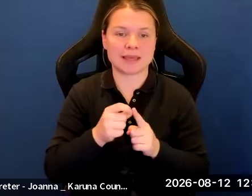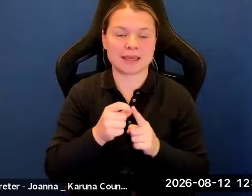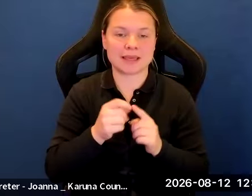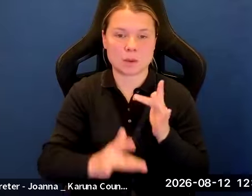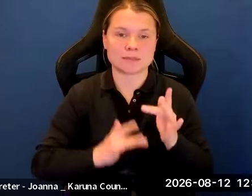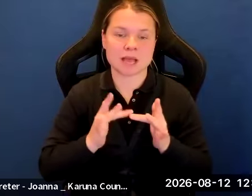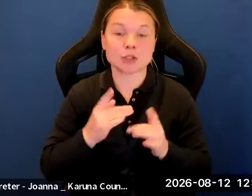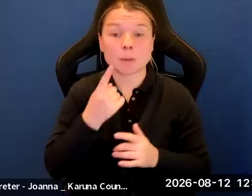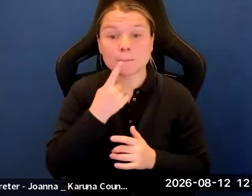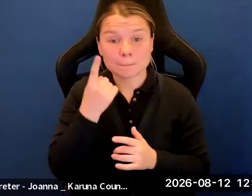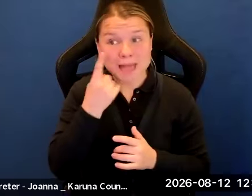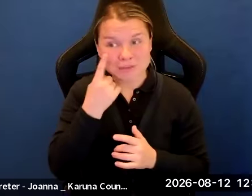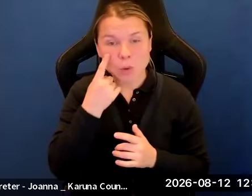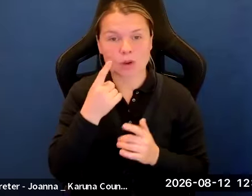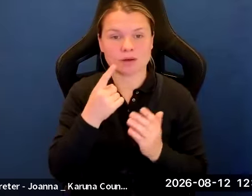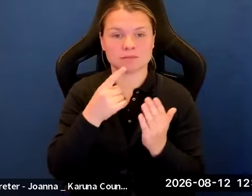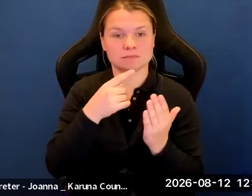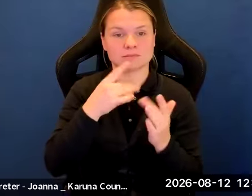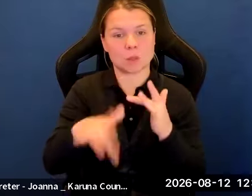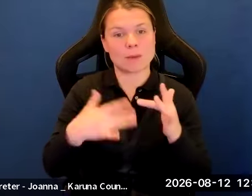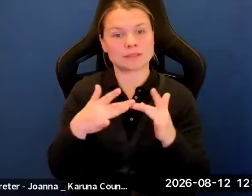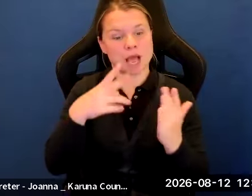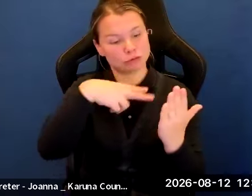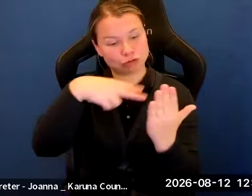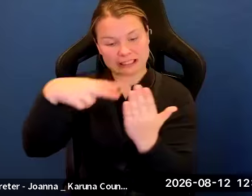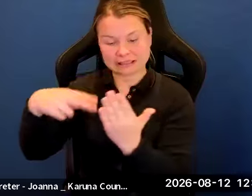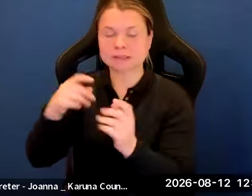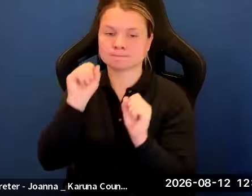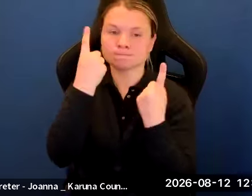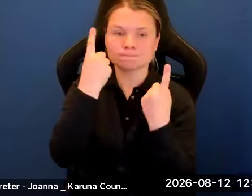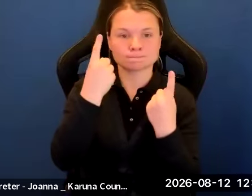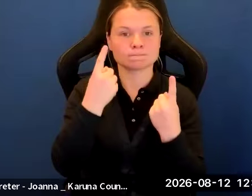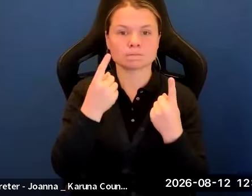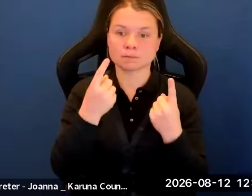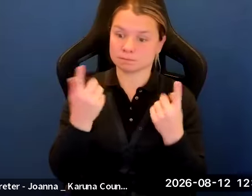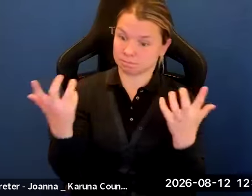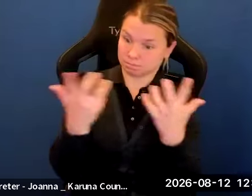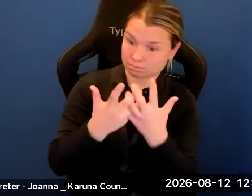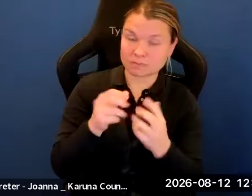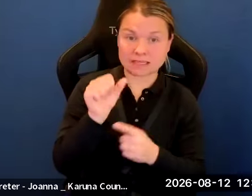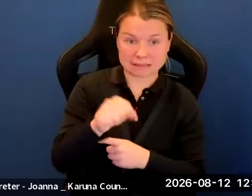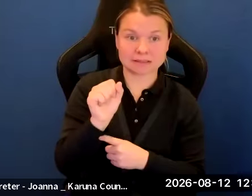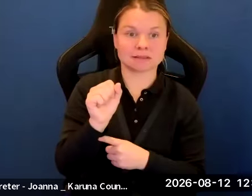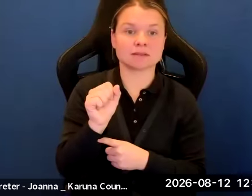from the guidelines and they' re both available on the NDRP